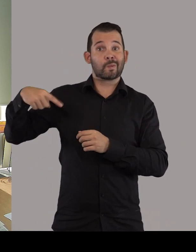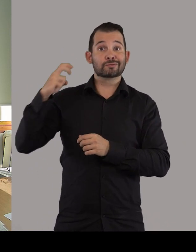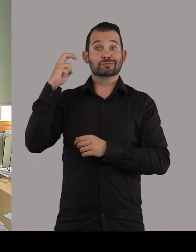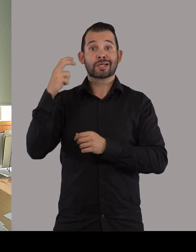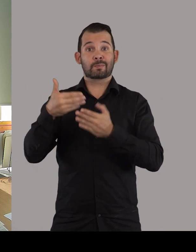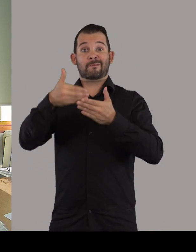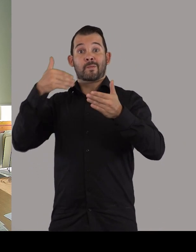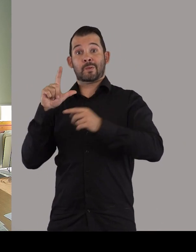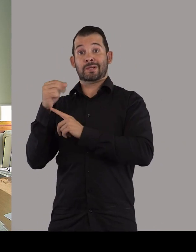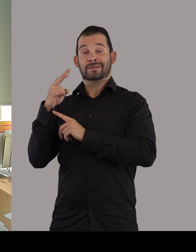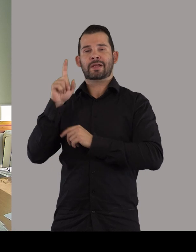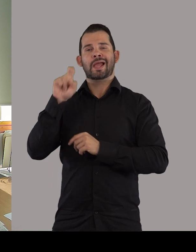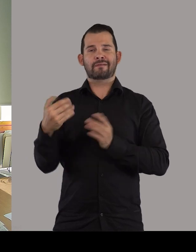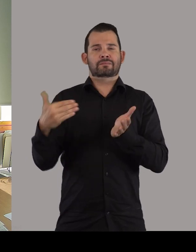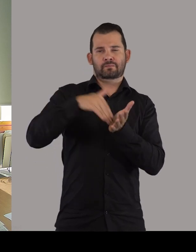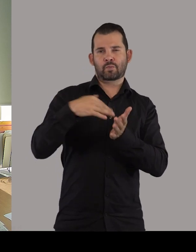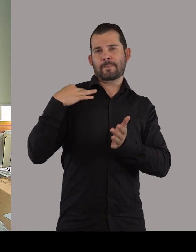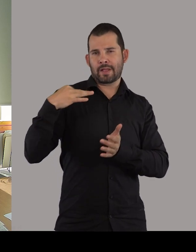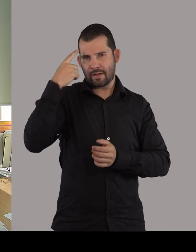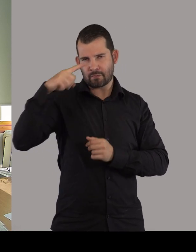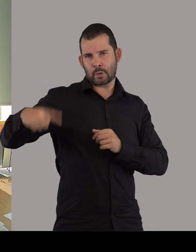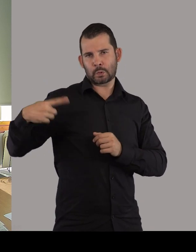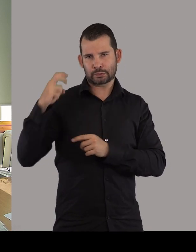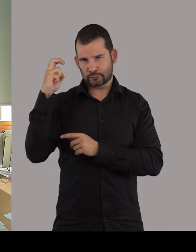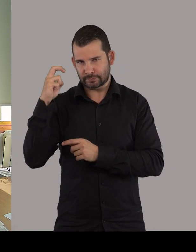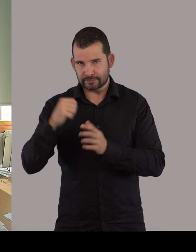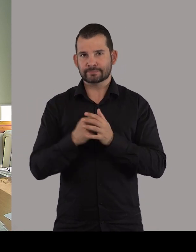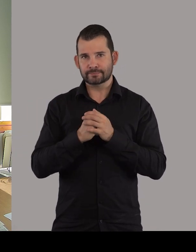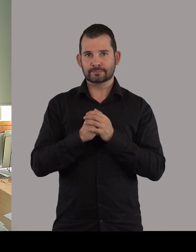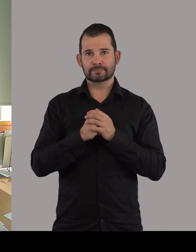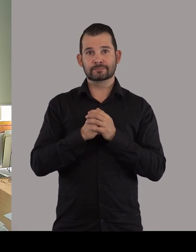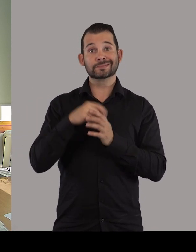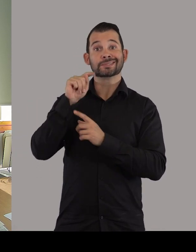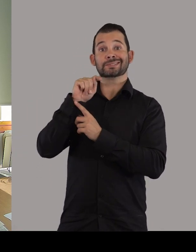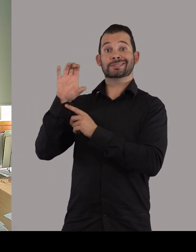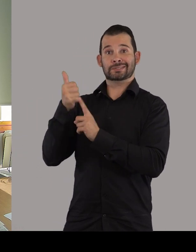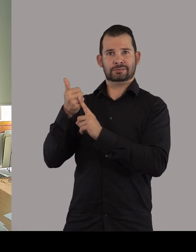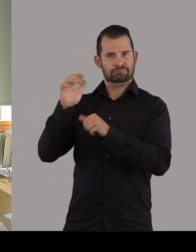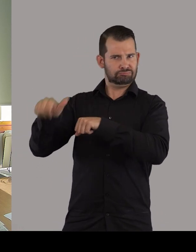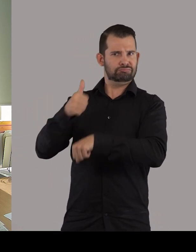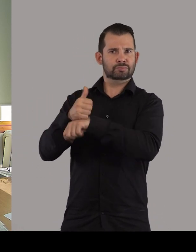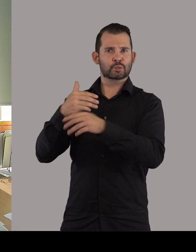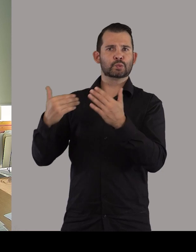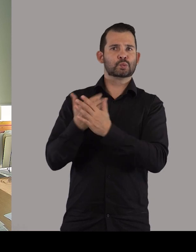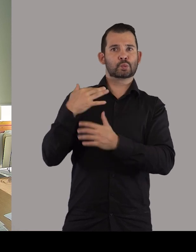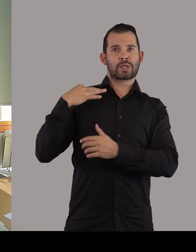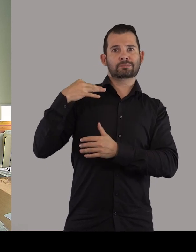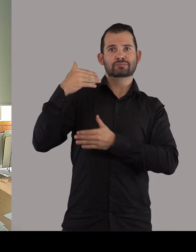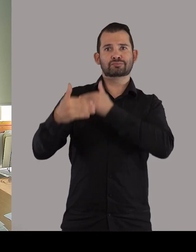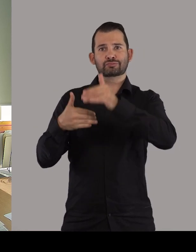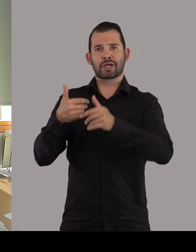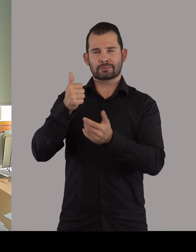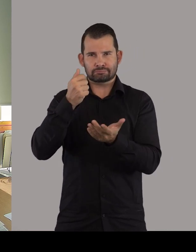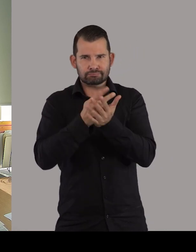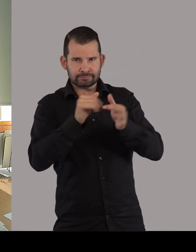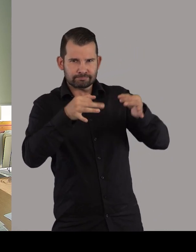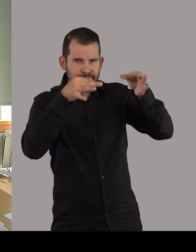prior to 2017 have to reapply for Wheel-Trans. The TTC has created a new application process